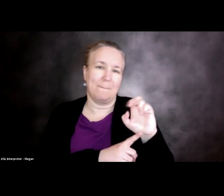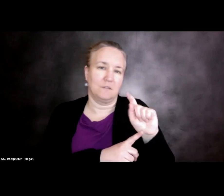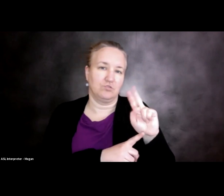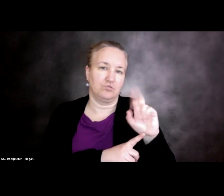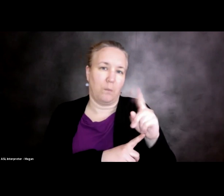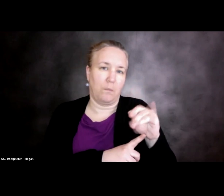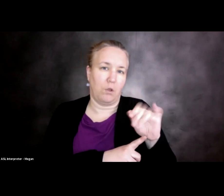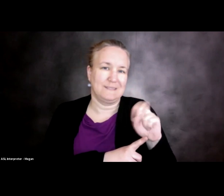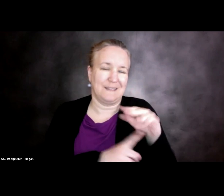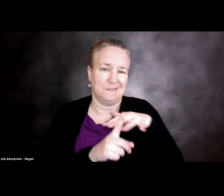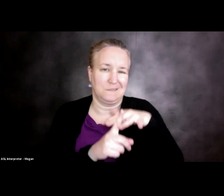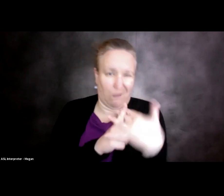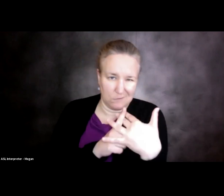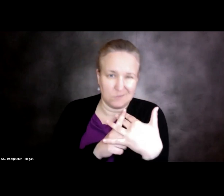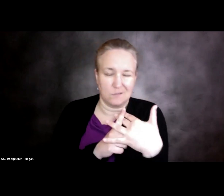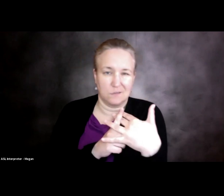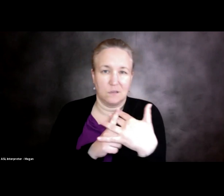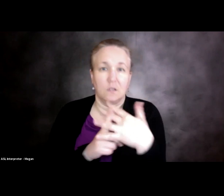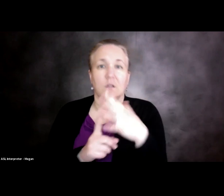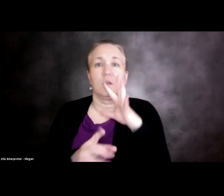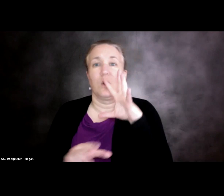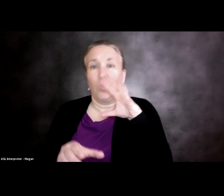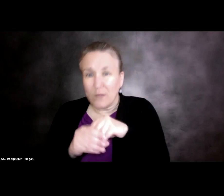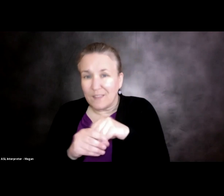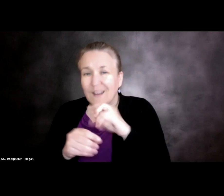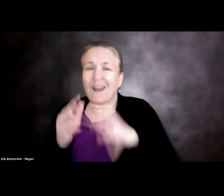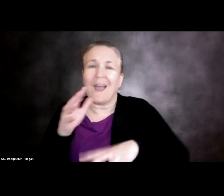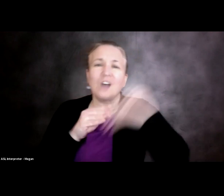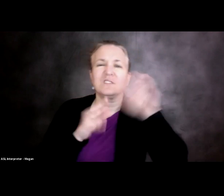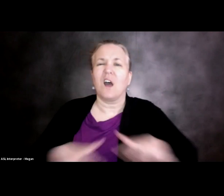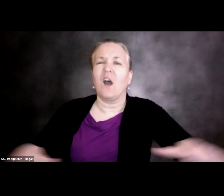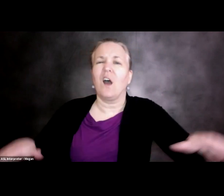within and outside of broader empire formations